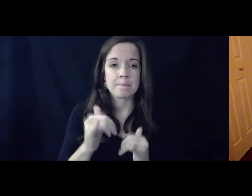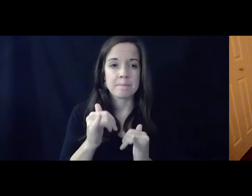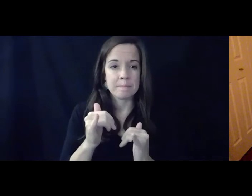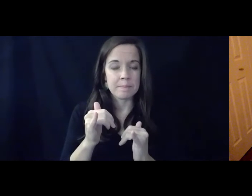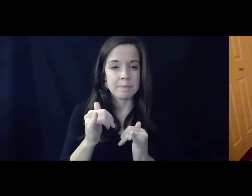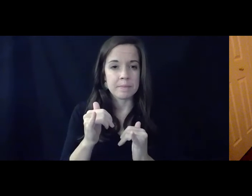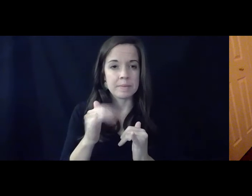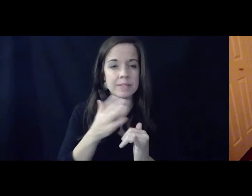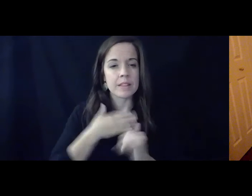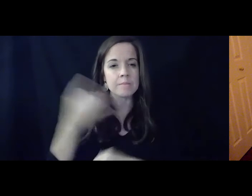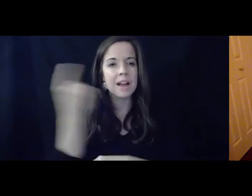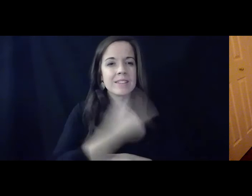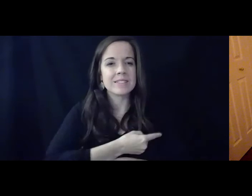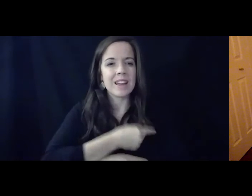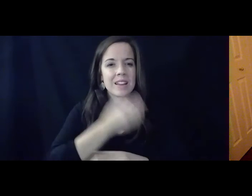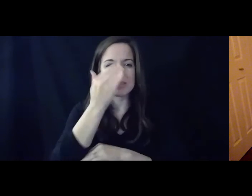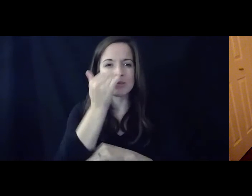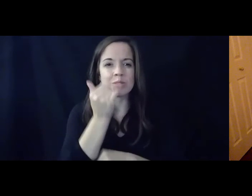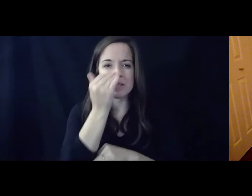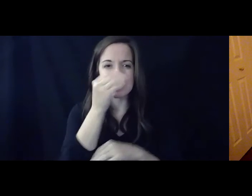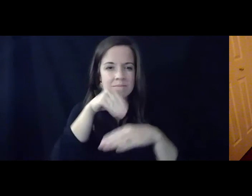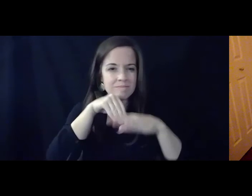rubbing my snout against the cage, hating my mottled